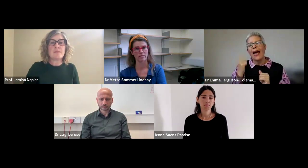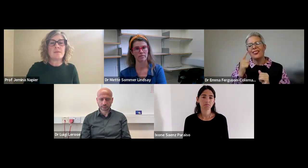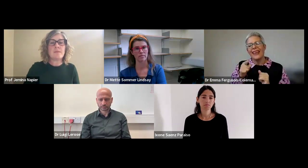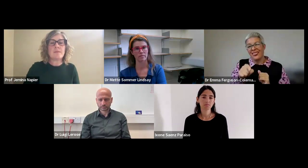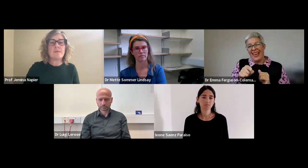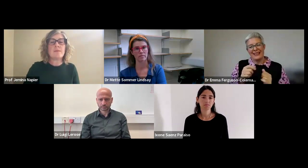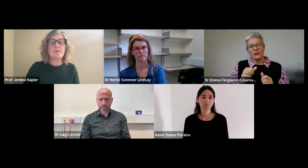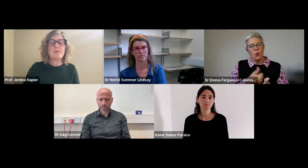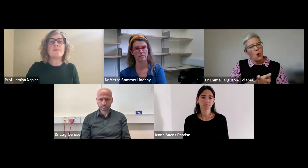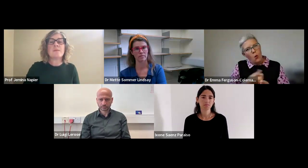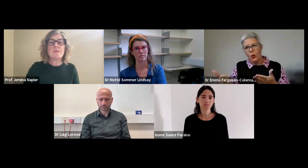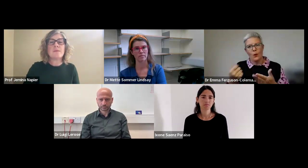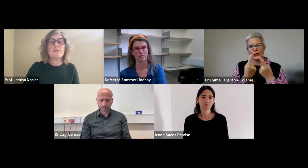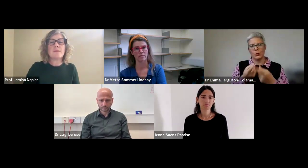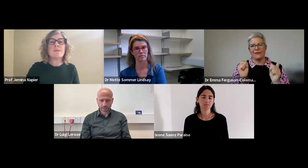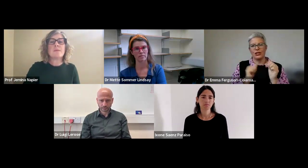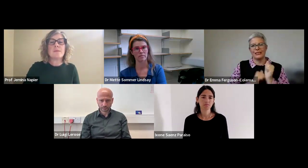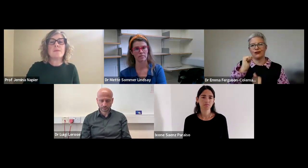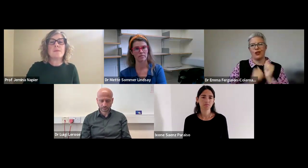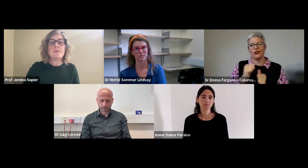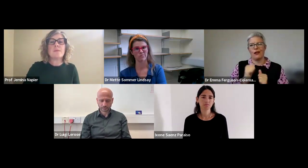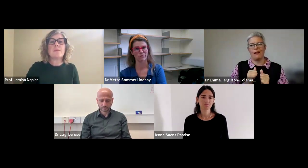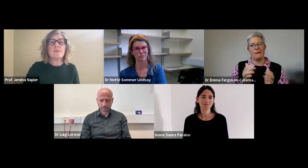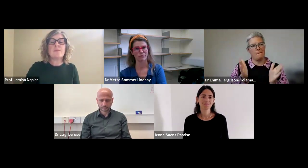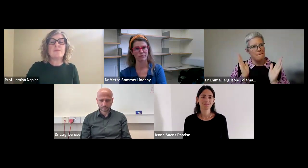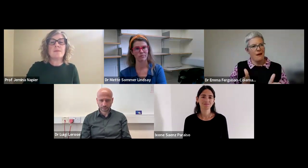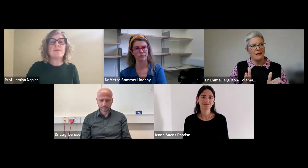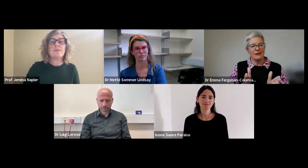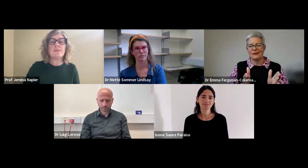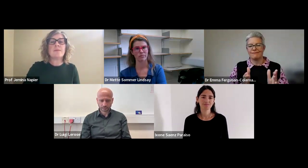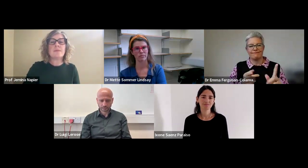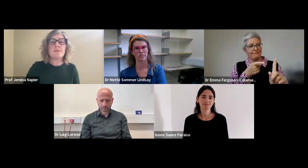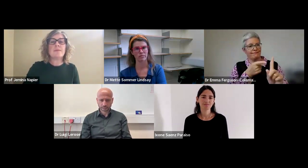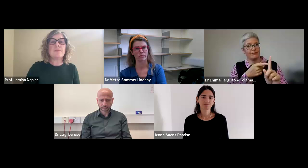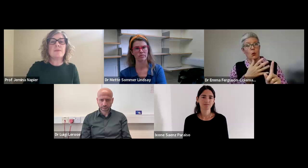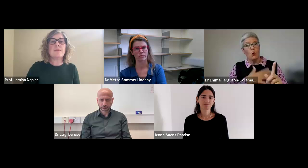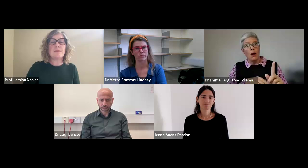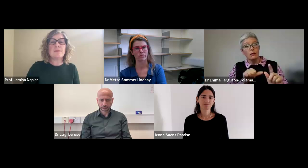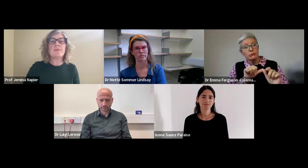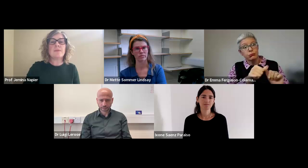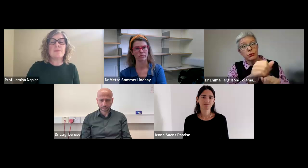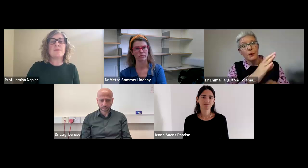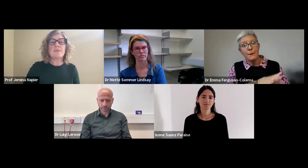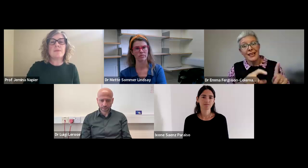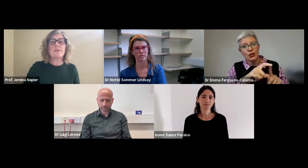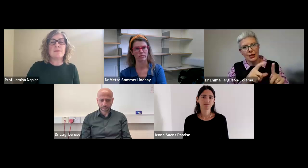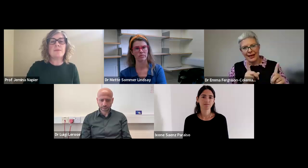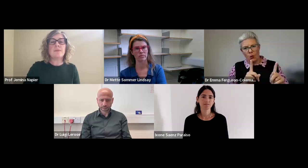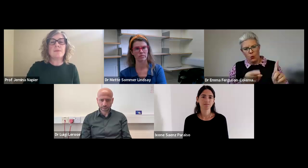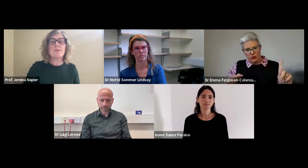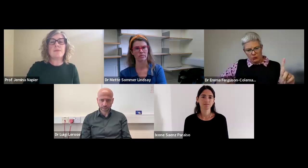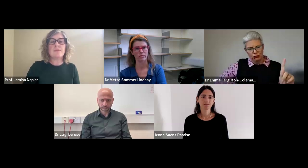be part of a PhD program. That's the university structure. If somebody wants to progress to a